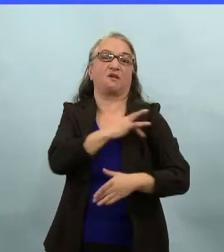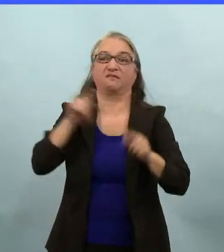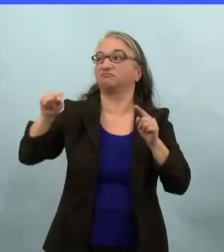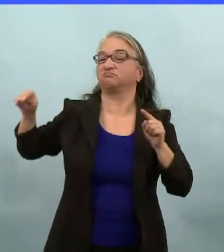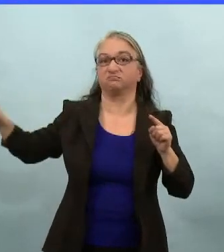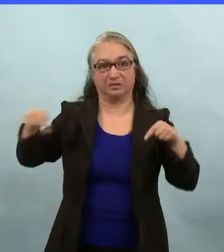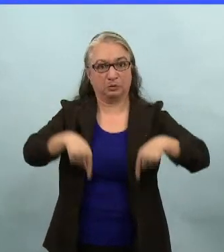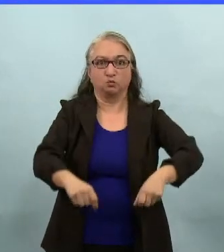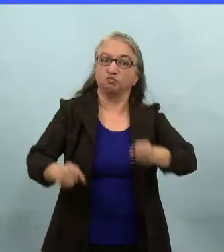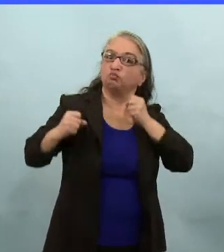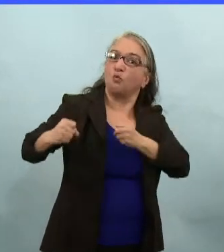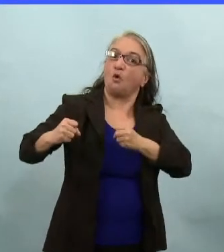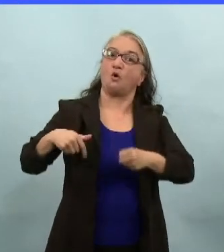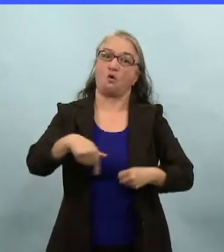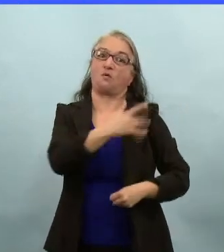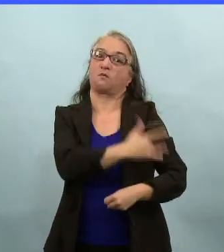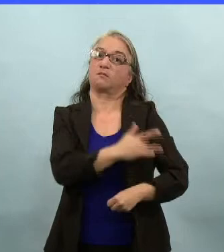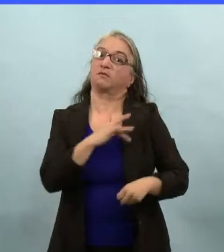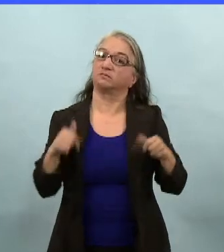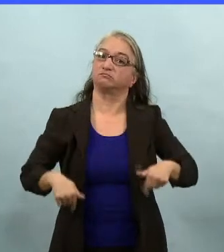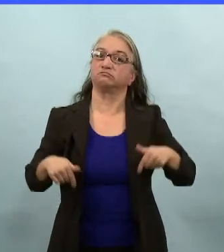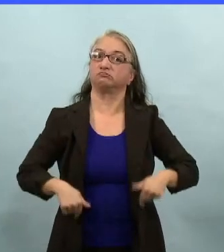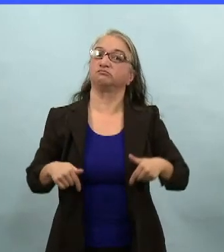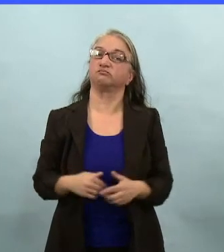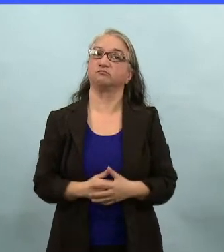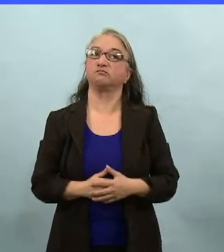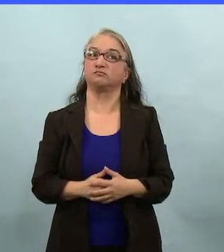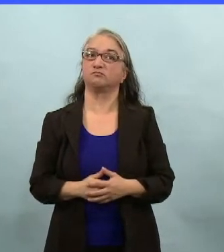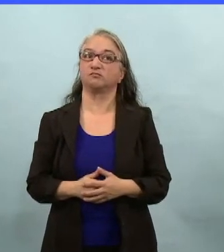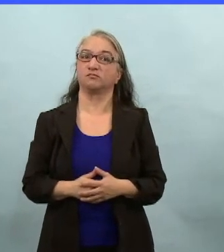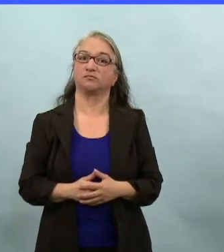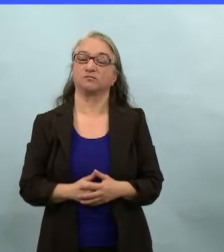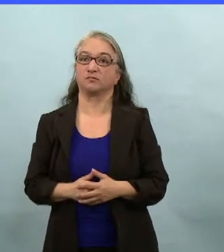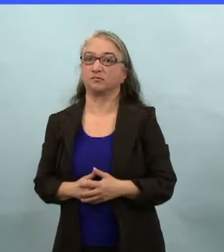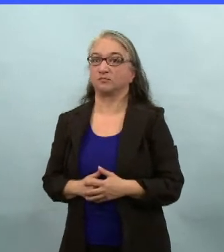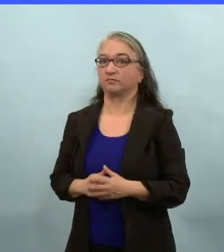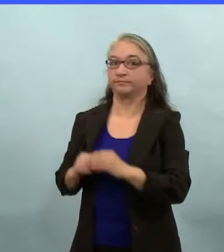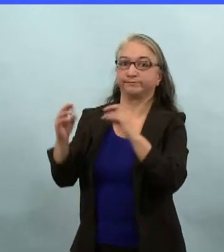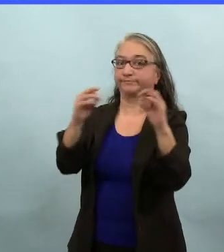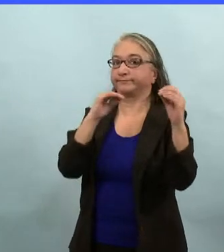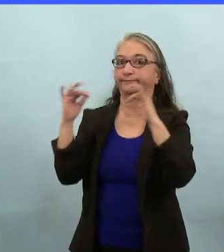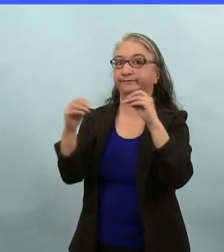around the the spreads doctor out that's right what's the problem last week you said you're gonna